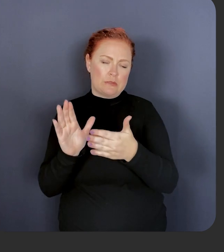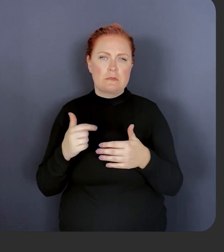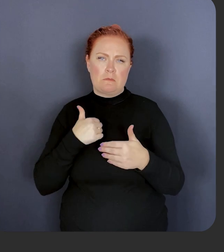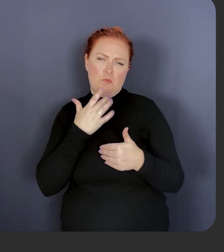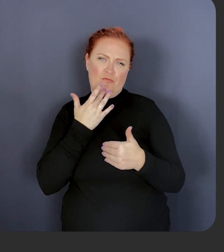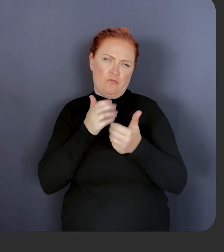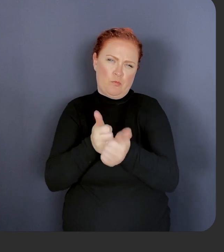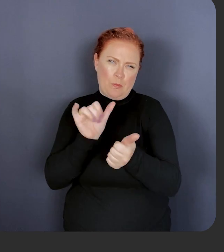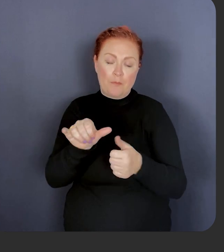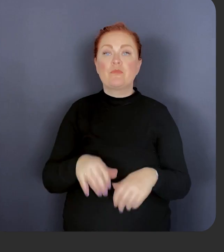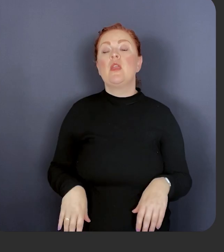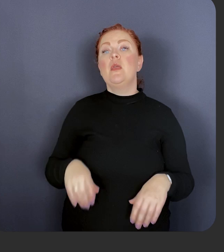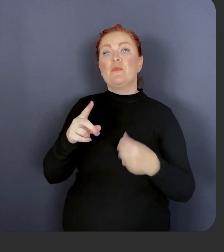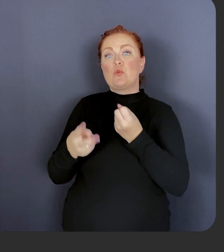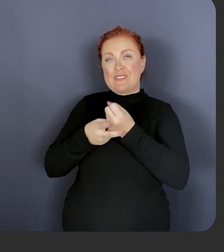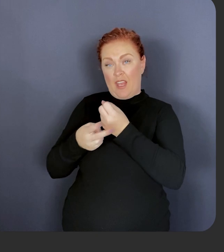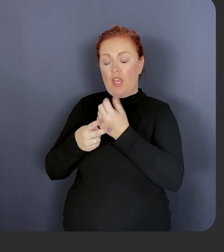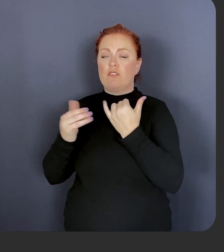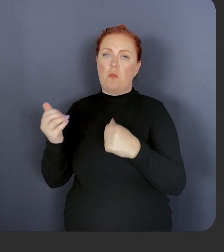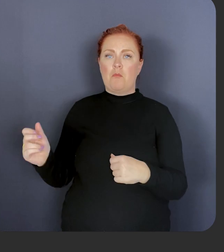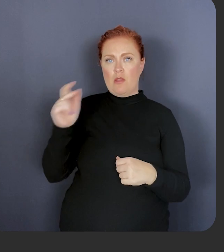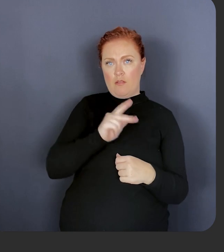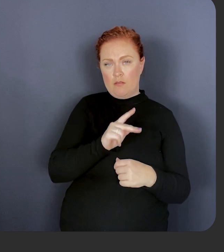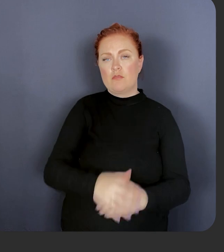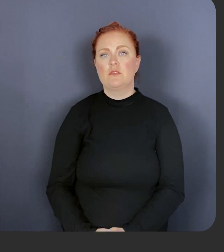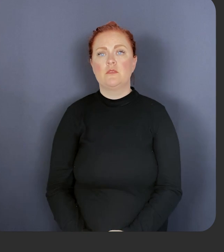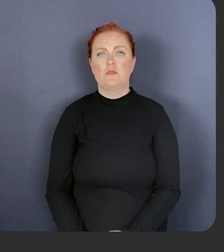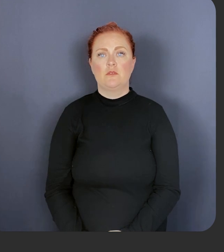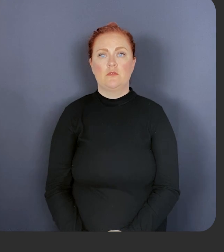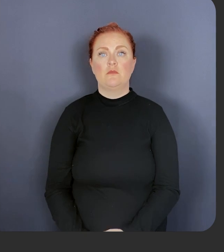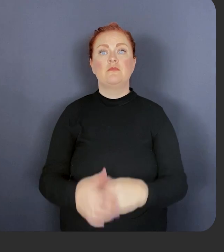that I like to follow. But if we save that and go back, then if I open up